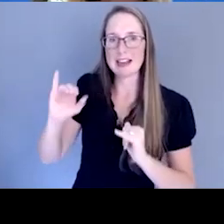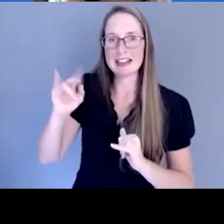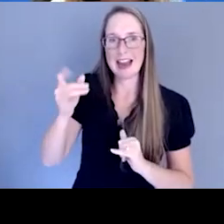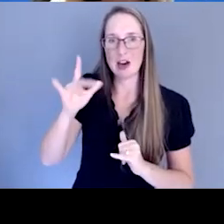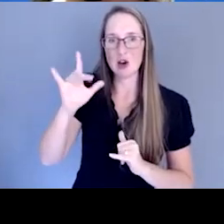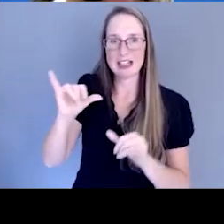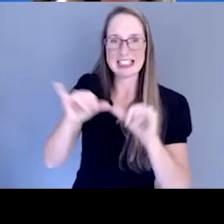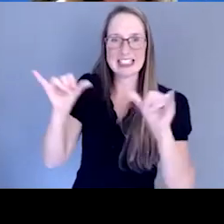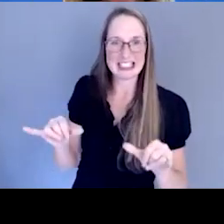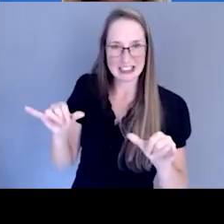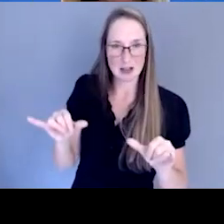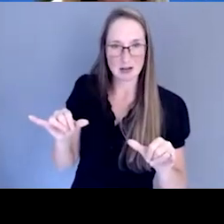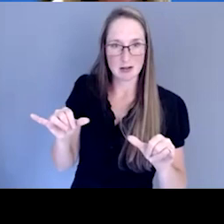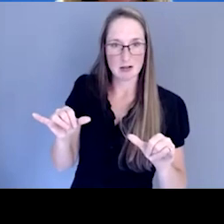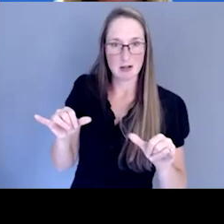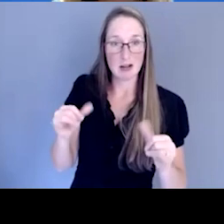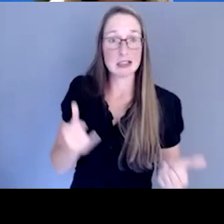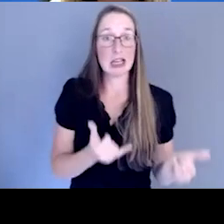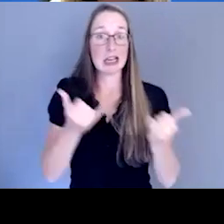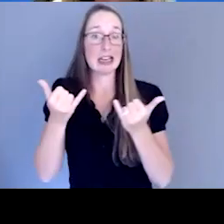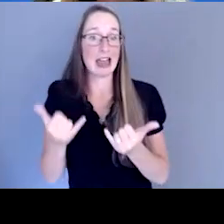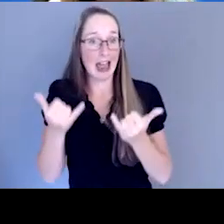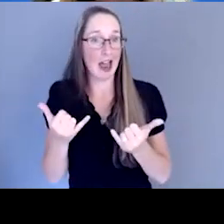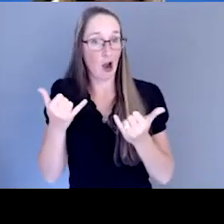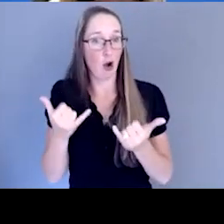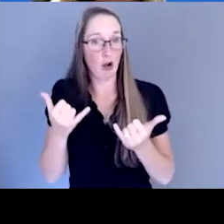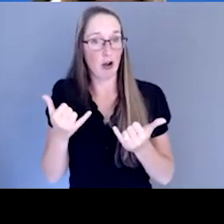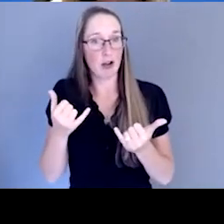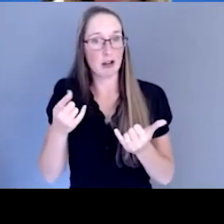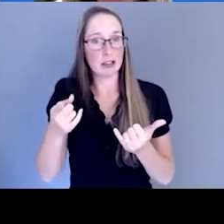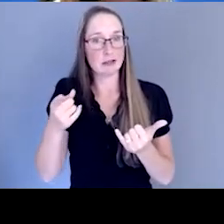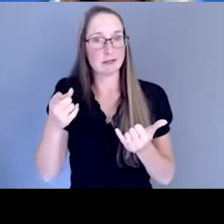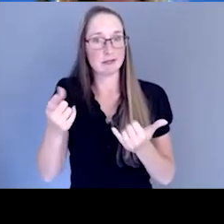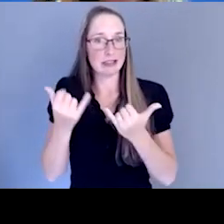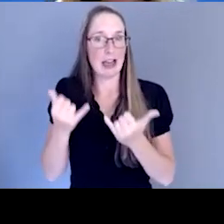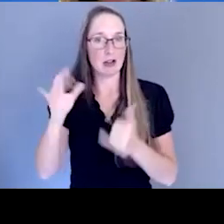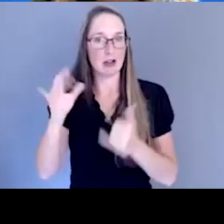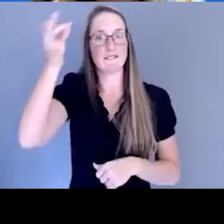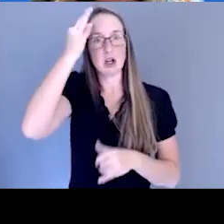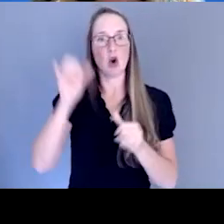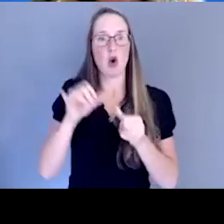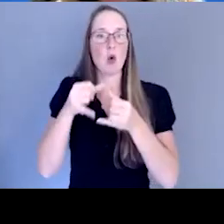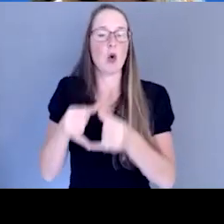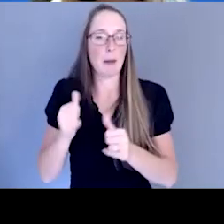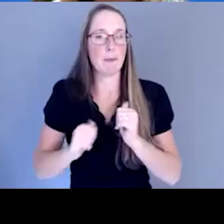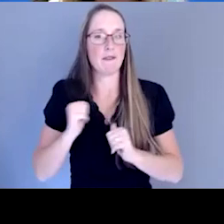it is now the federal awardee performance and integrity,